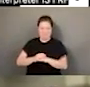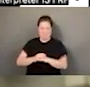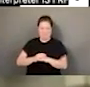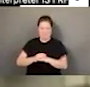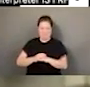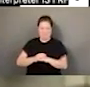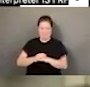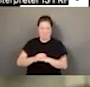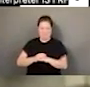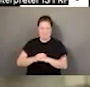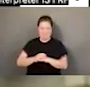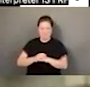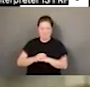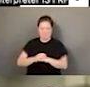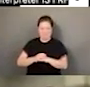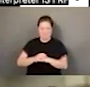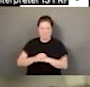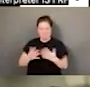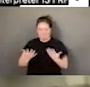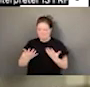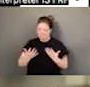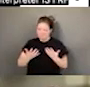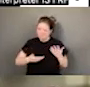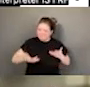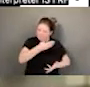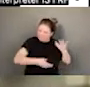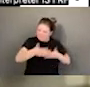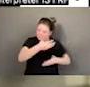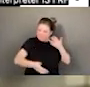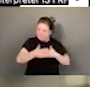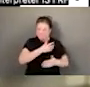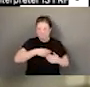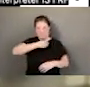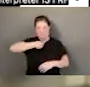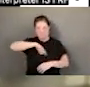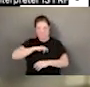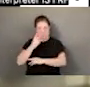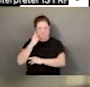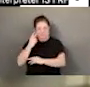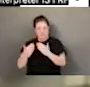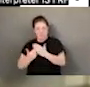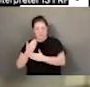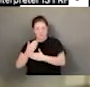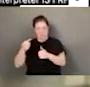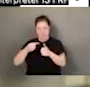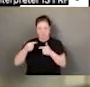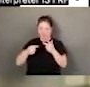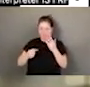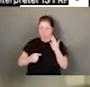So the key findings, what did we learn from this project. So the main thing,